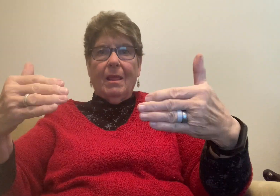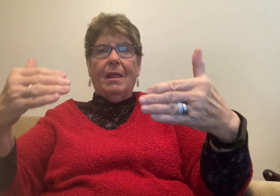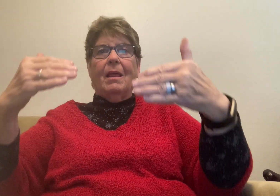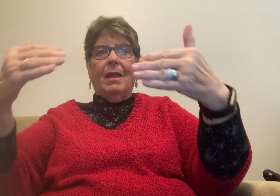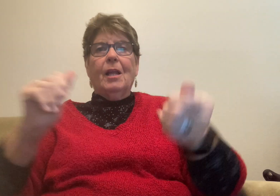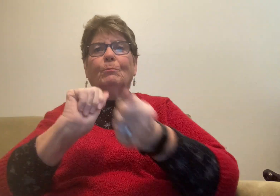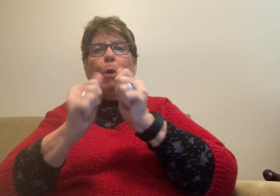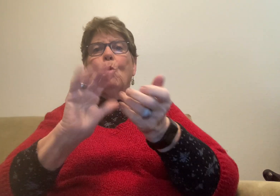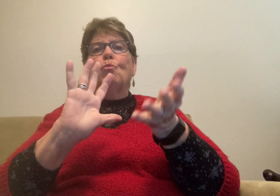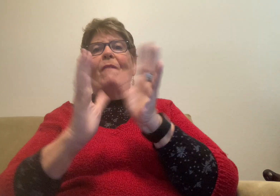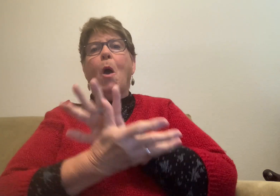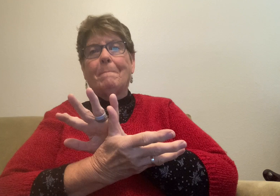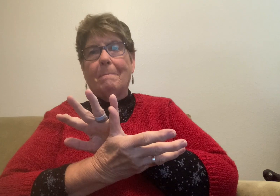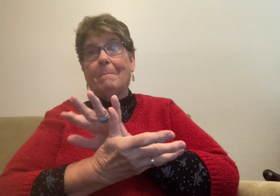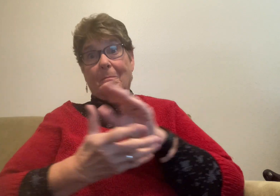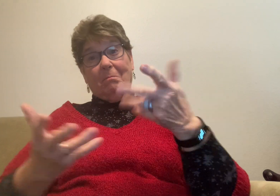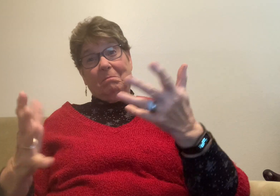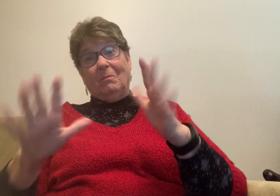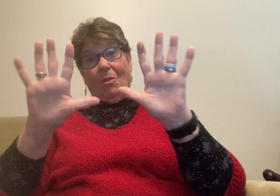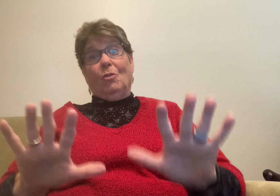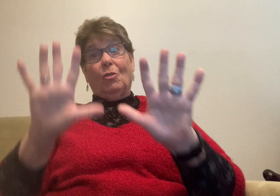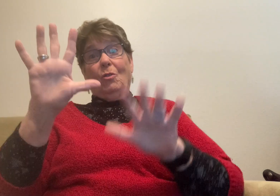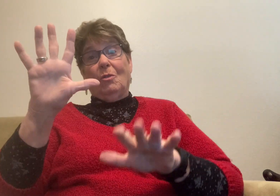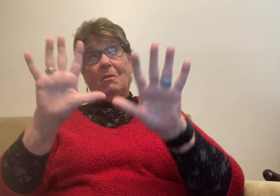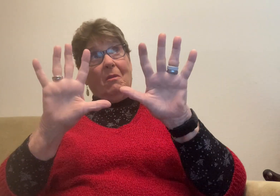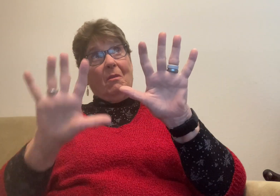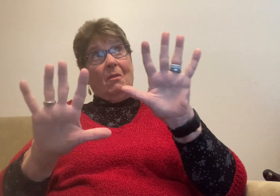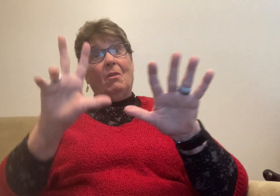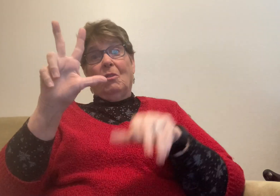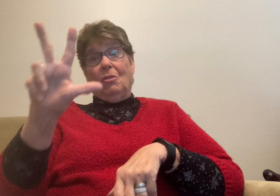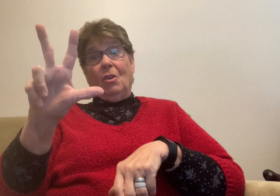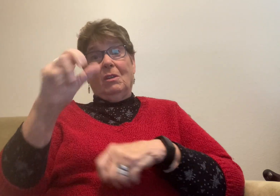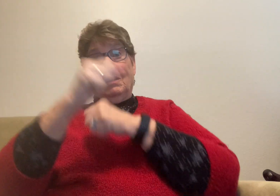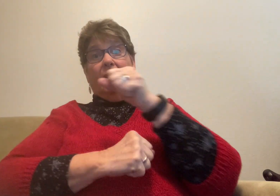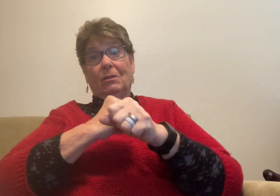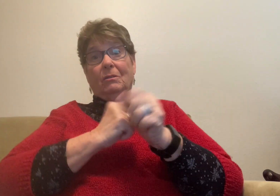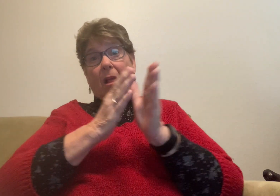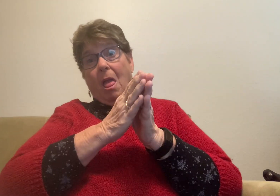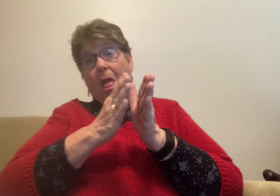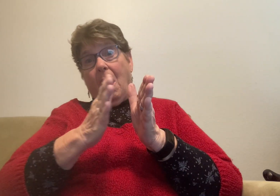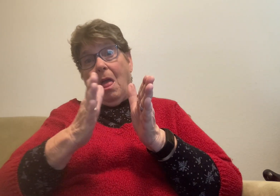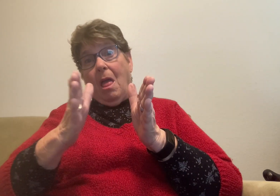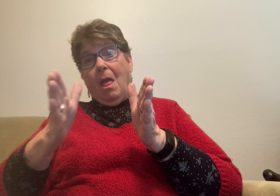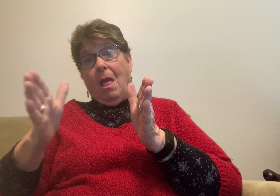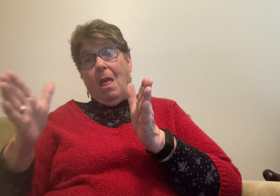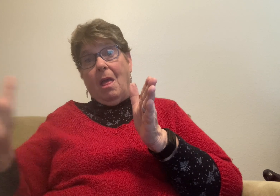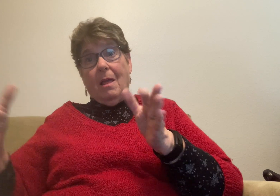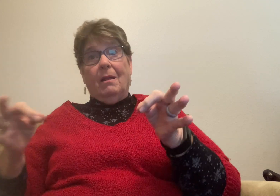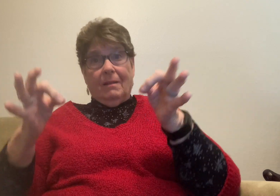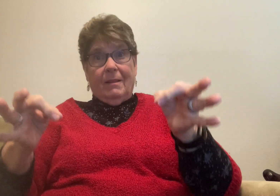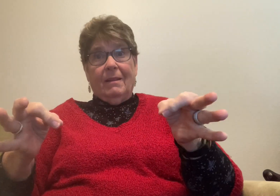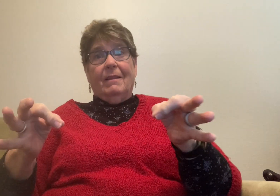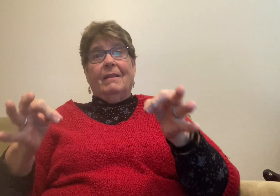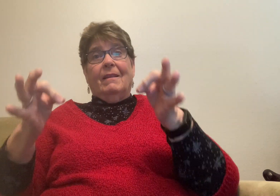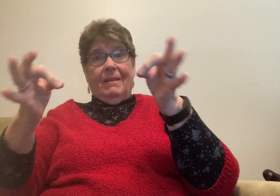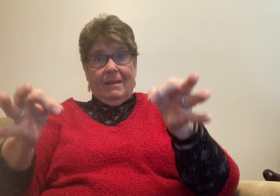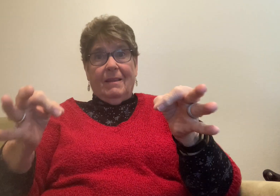for thirteen (13) years now. It was put off numerous times,